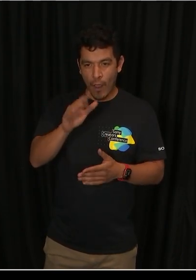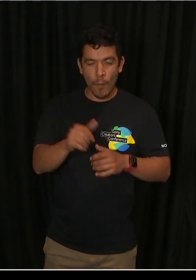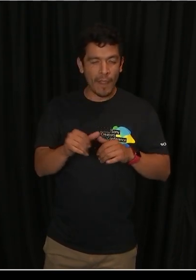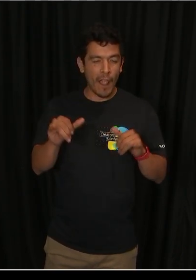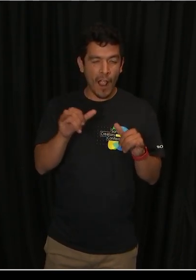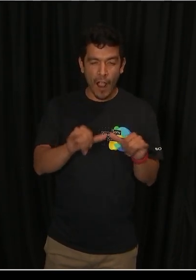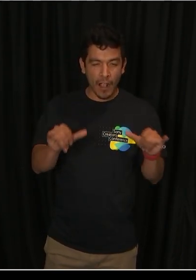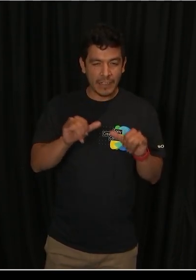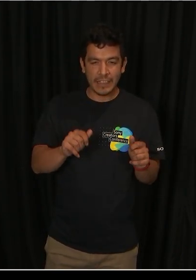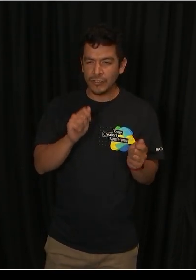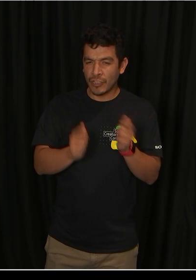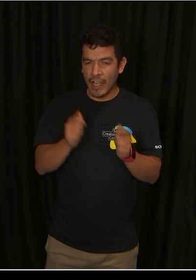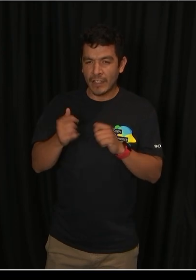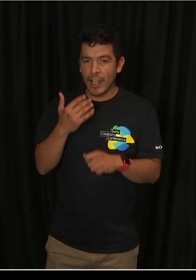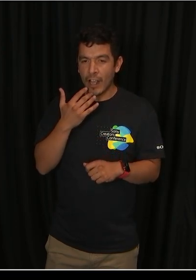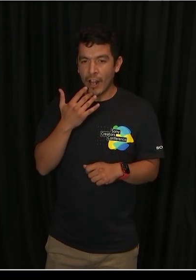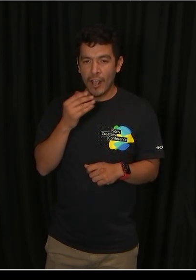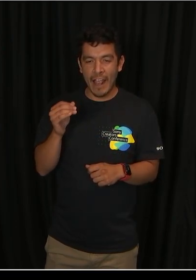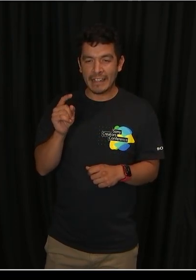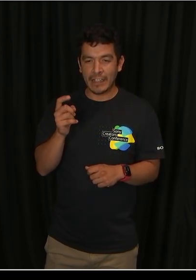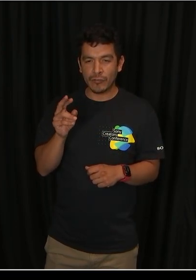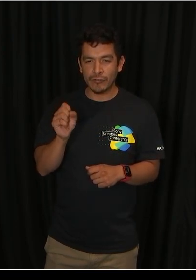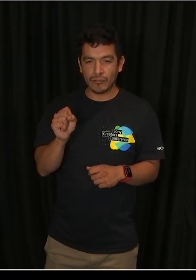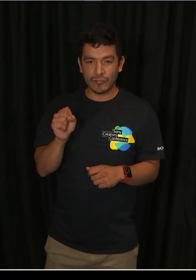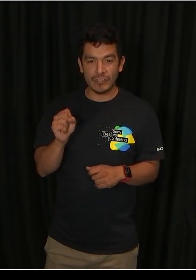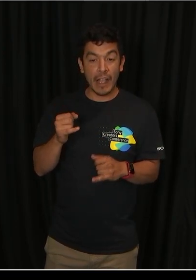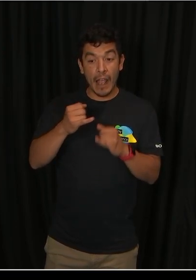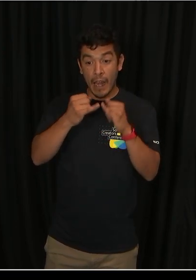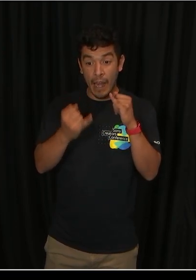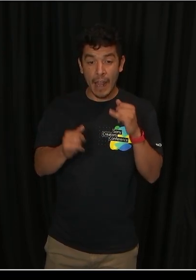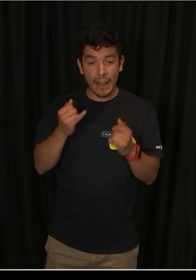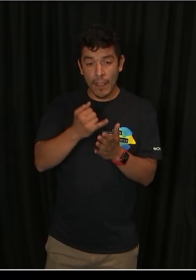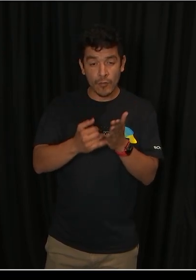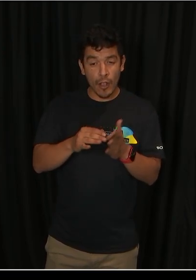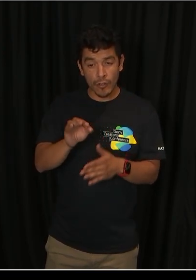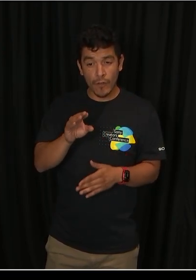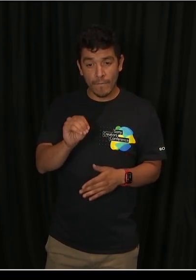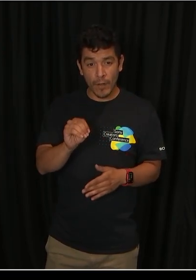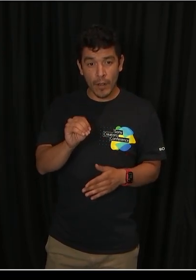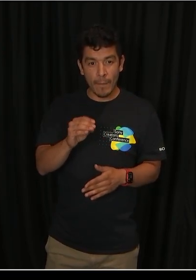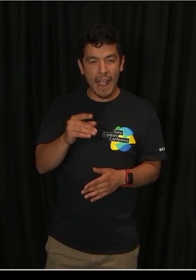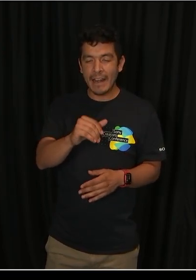Line work that redraws along his form, an animation style that has inconsistent frame rates.